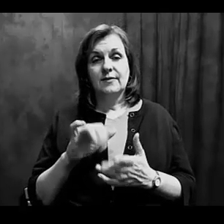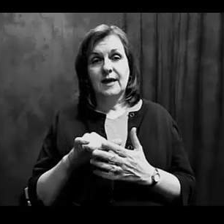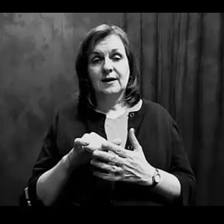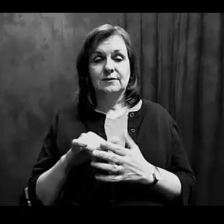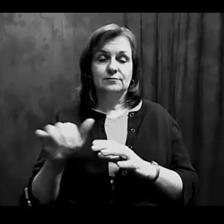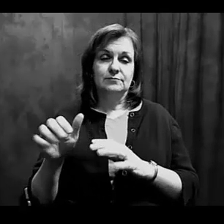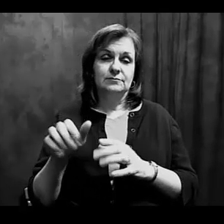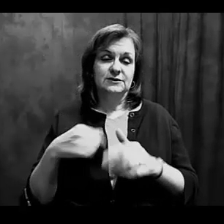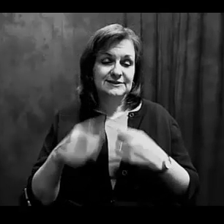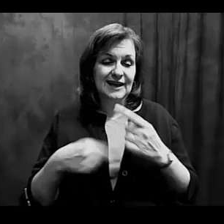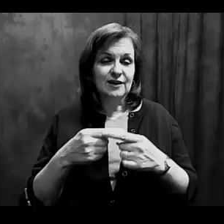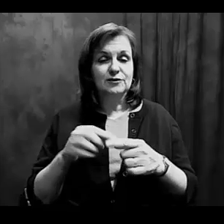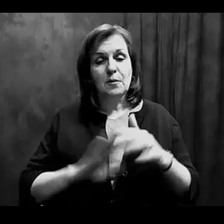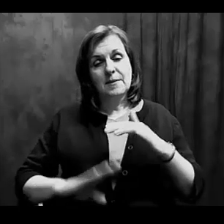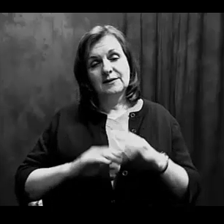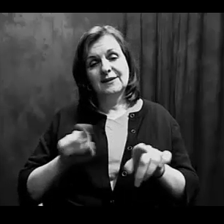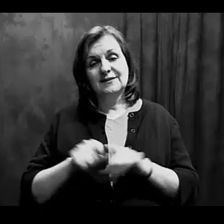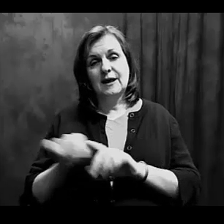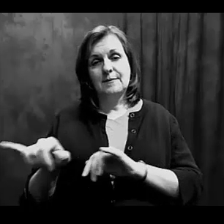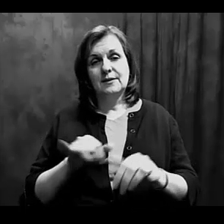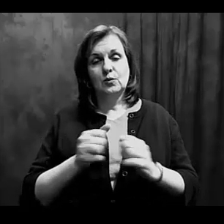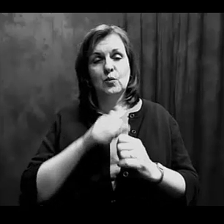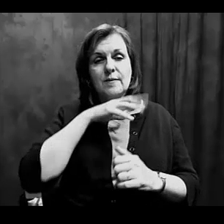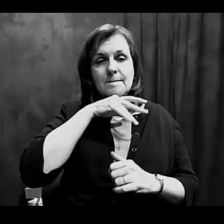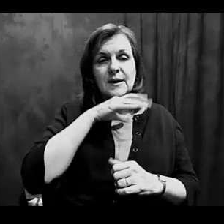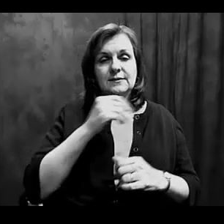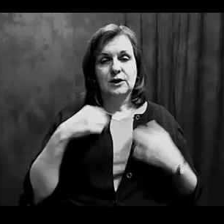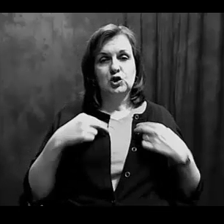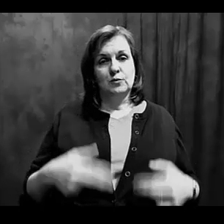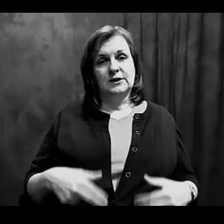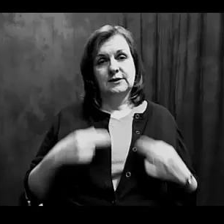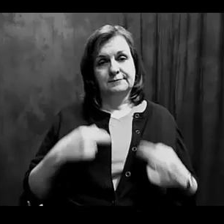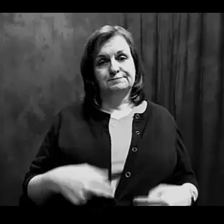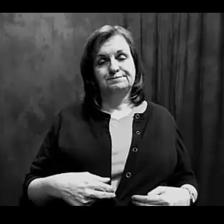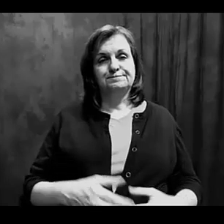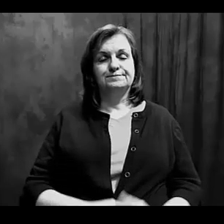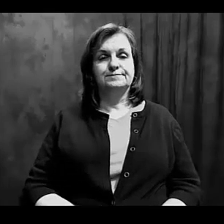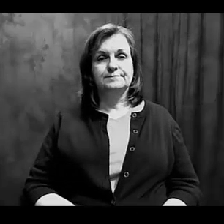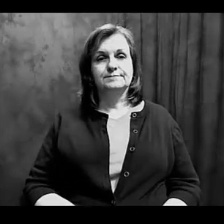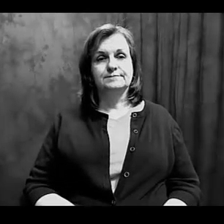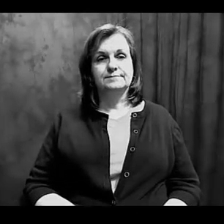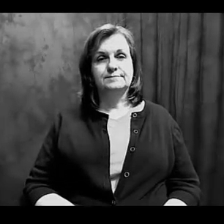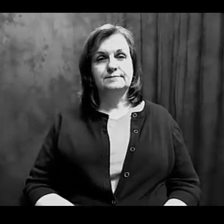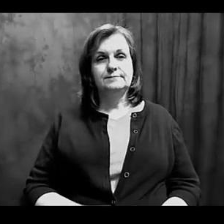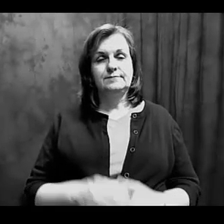lifecycle in dogs otherwise acting exactly the same way as pigs and humans